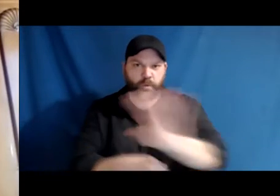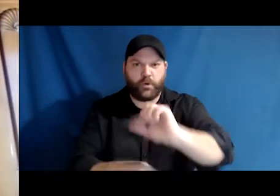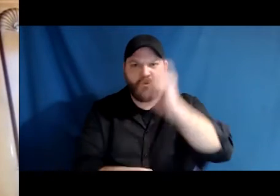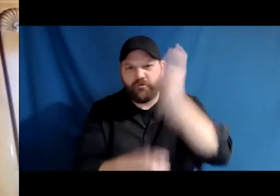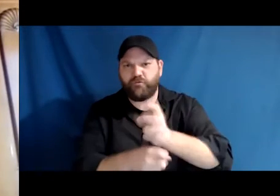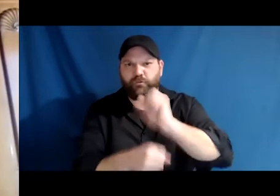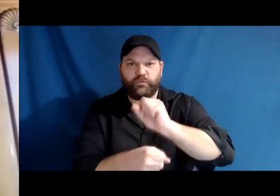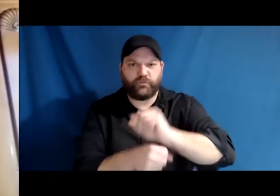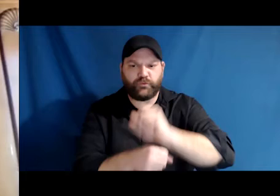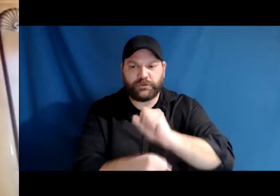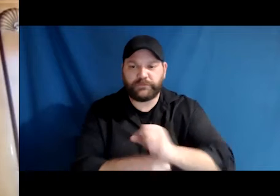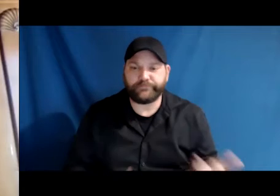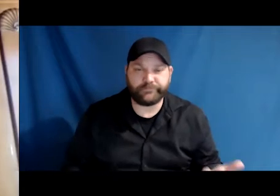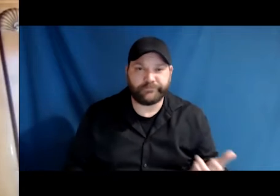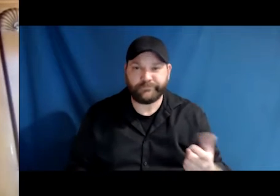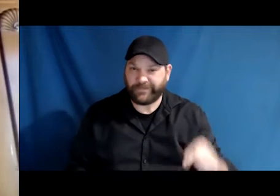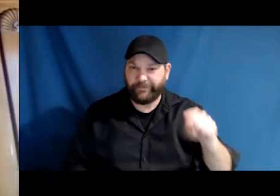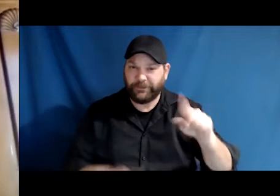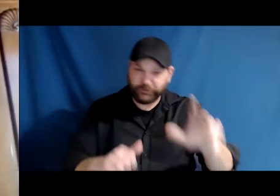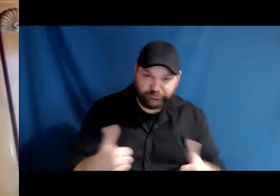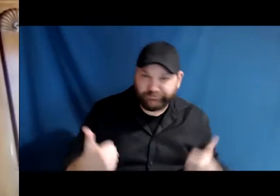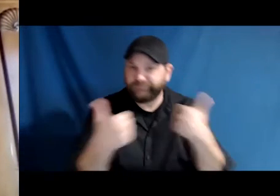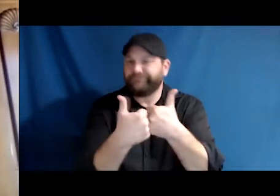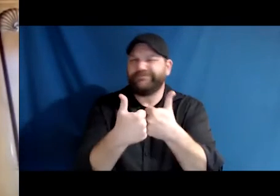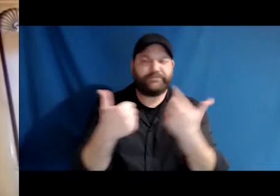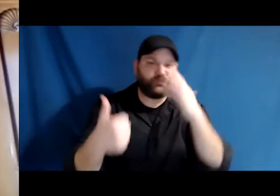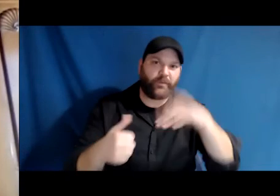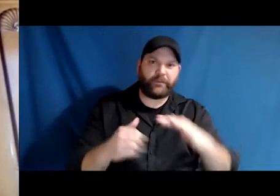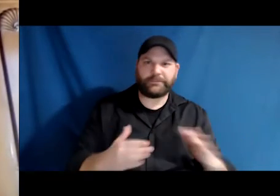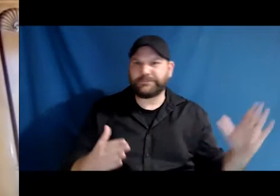You've met perhaps the greatest challenge of our time with boundless character, courage, and energy.